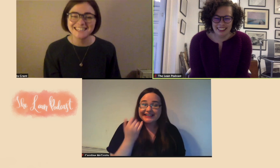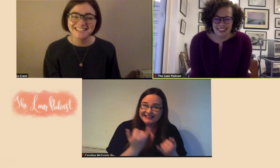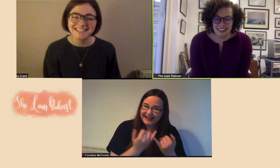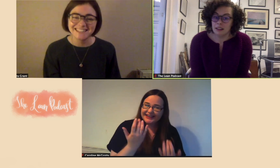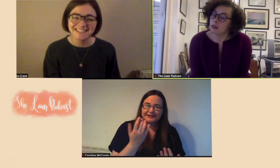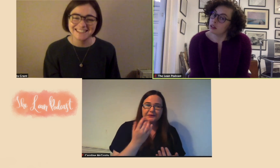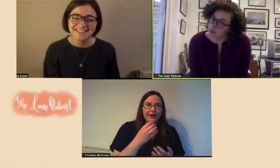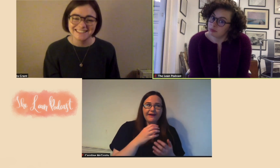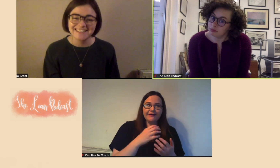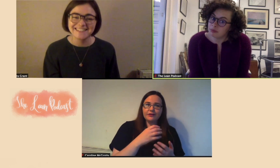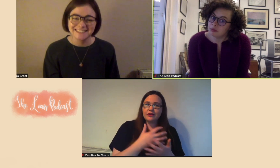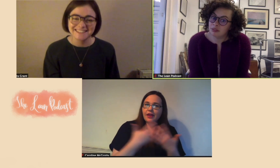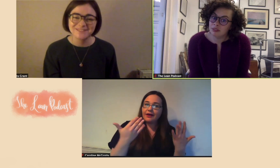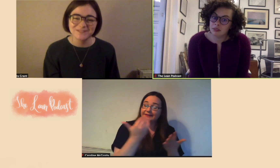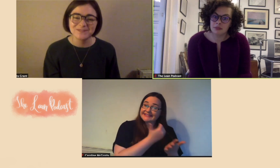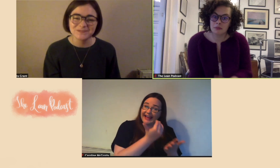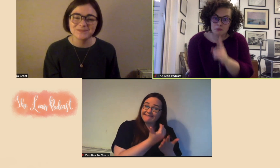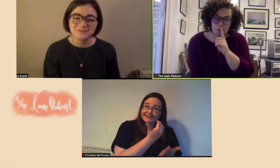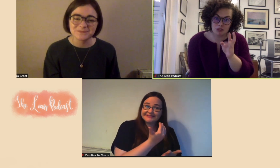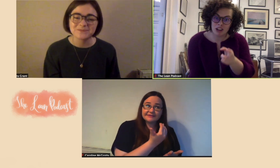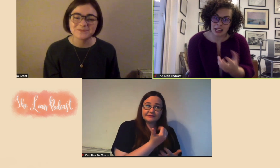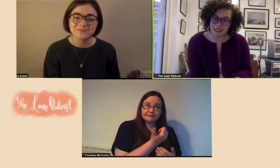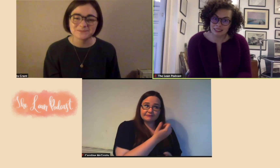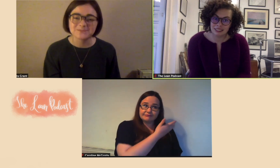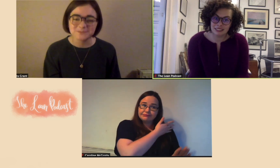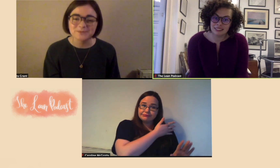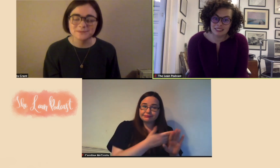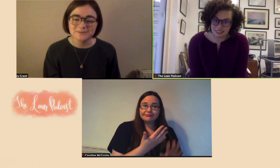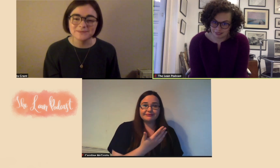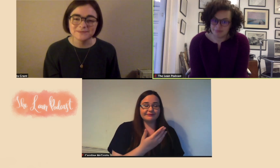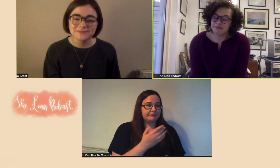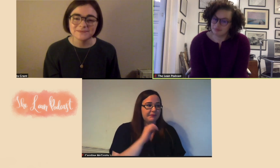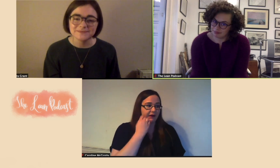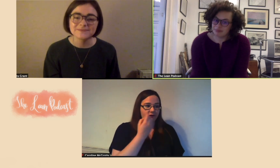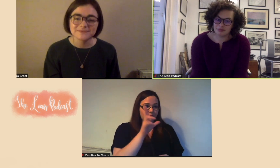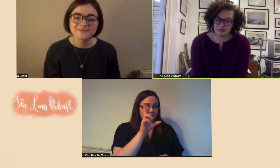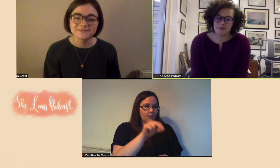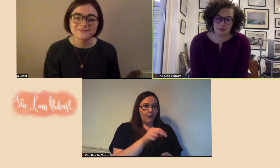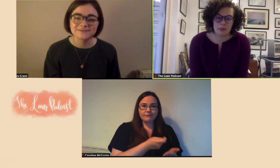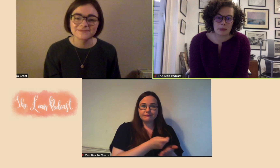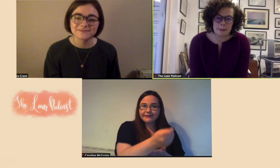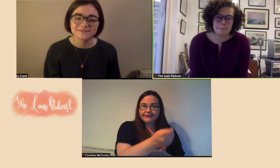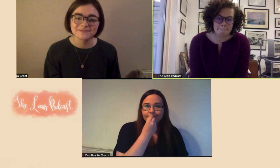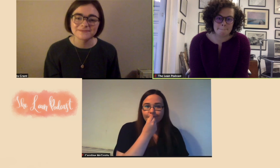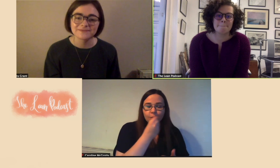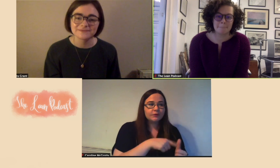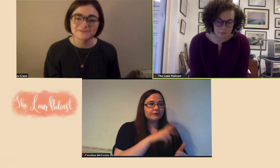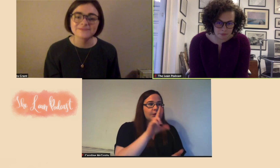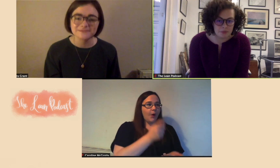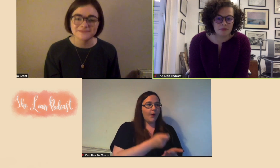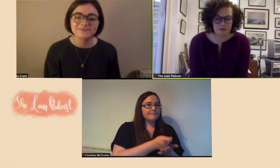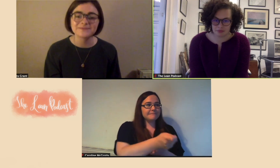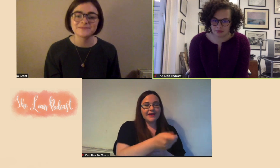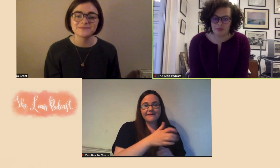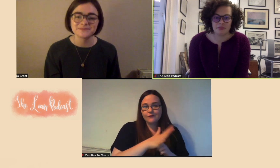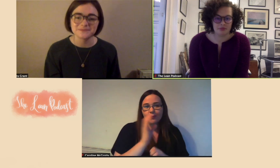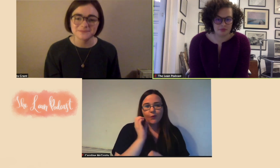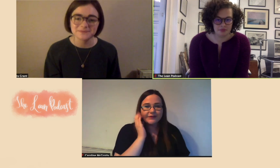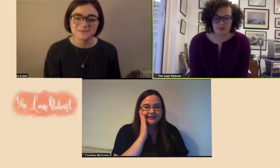If you're saving money on food, (speaking faintly) I know I'm being a bit cheeky now, but you there's a lot of savings to me